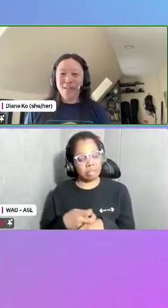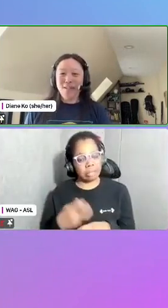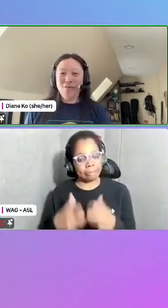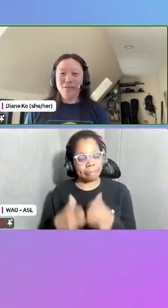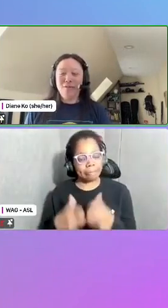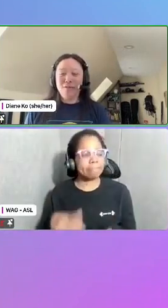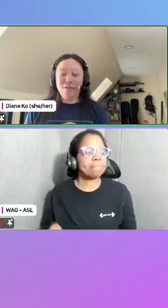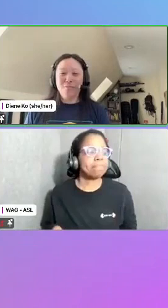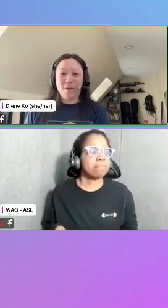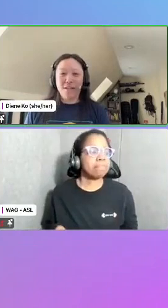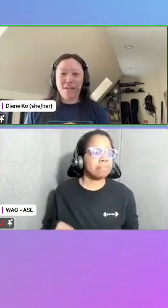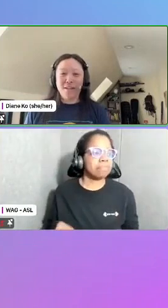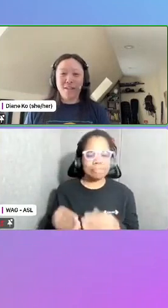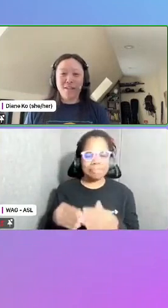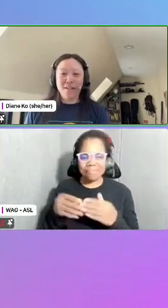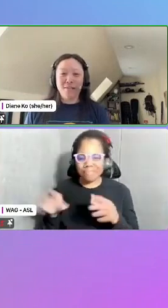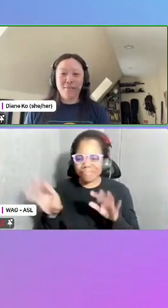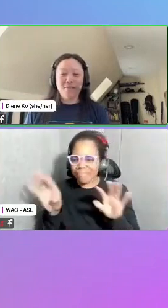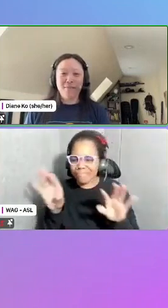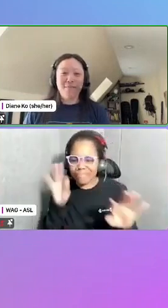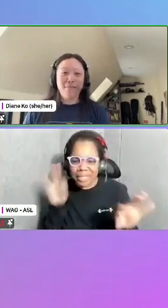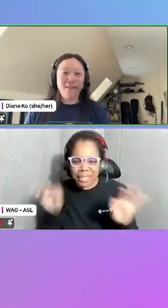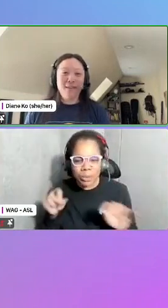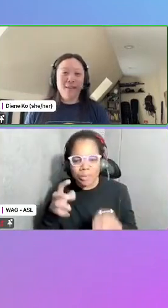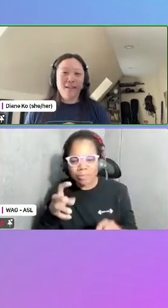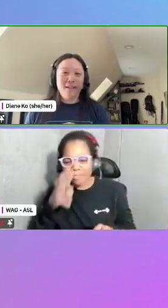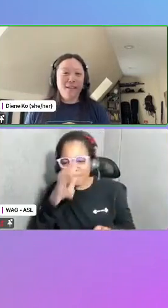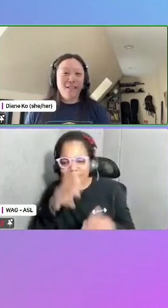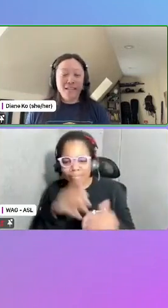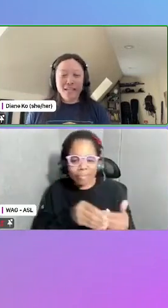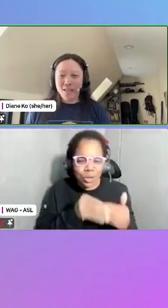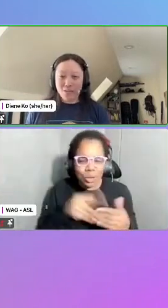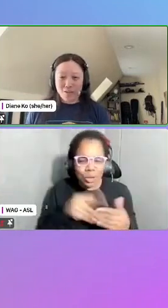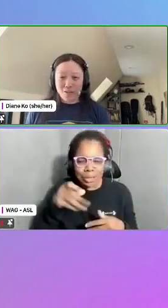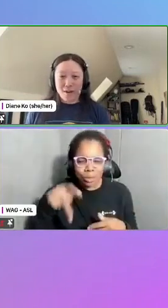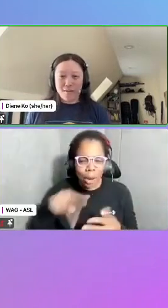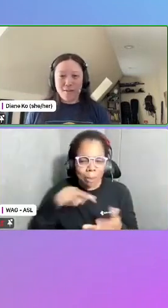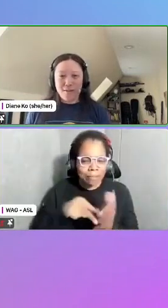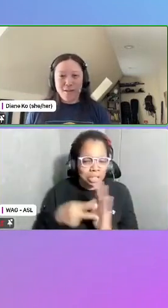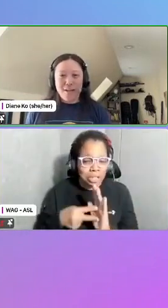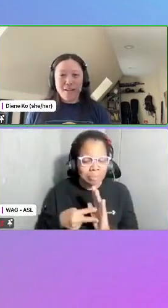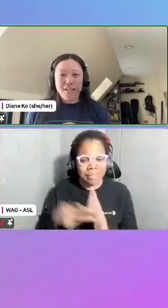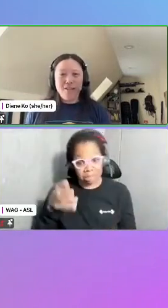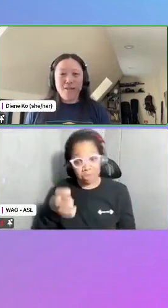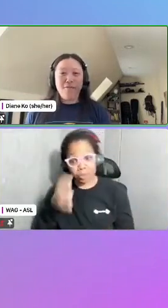section. This gives you a little bit of an escape hatch, especially if you do not